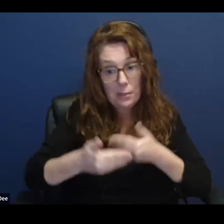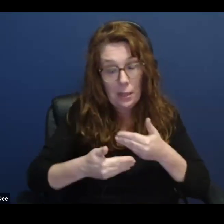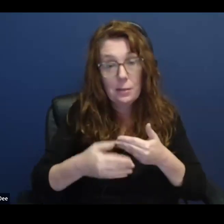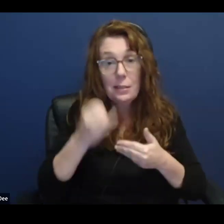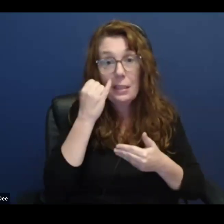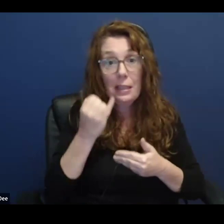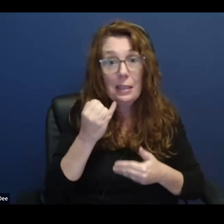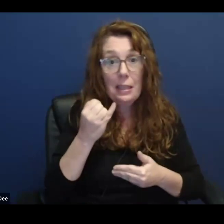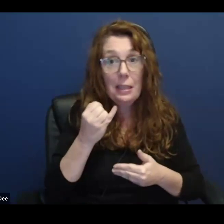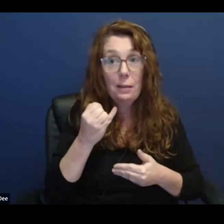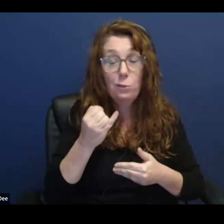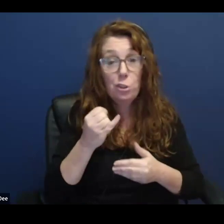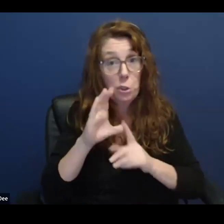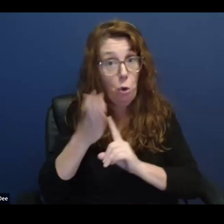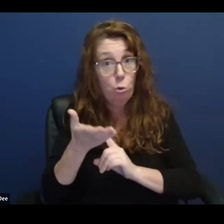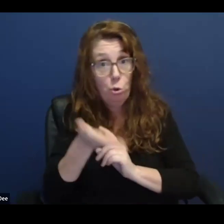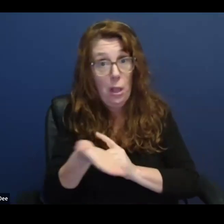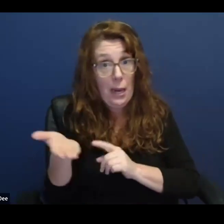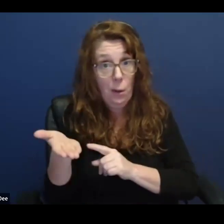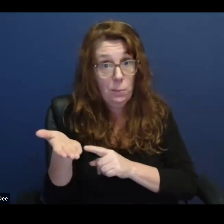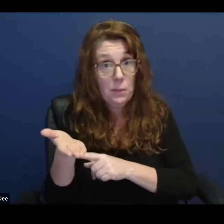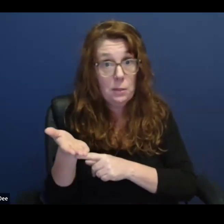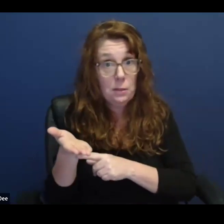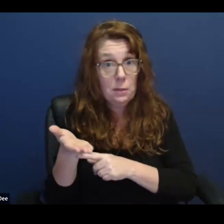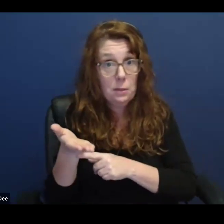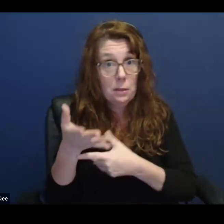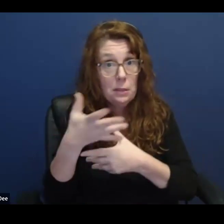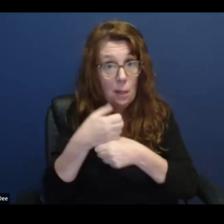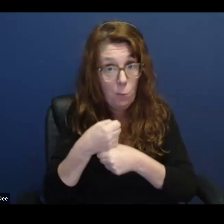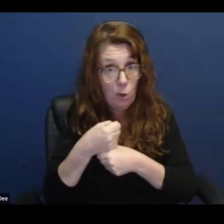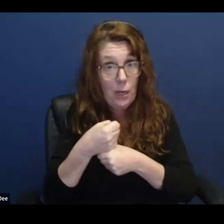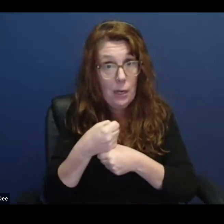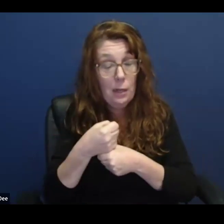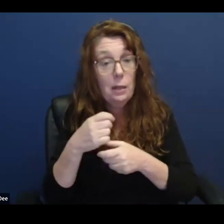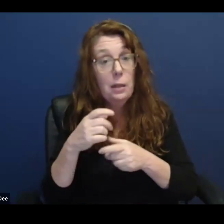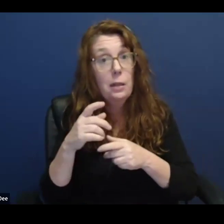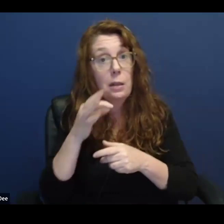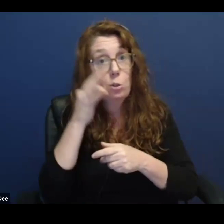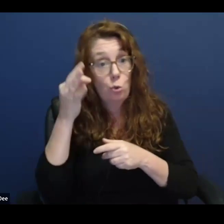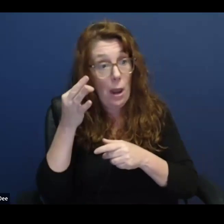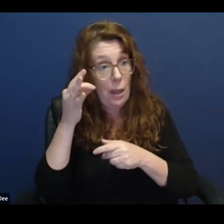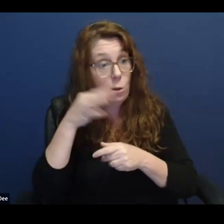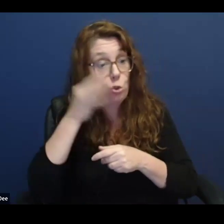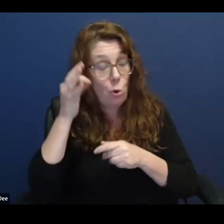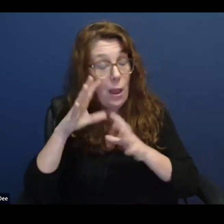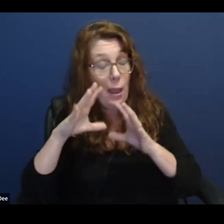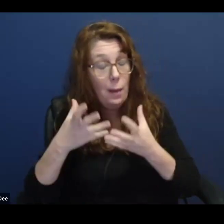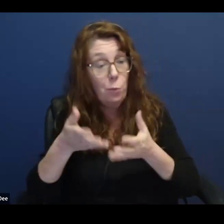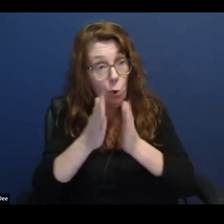talking about cultural items in the summary and a Tribe requests to consult on a summary collection,